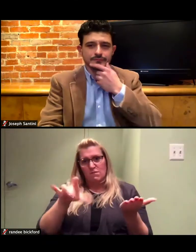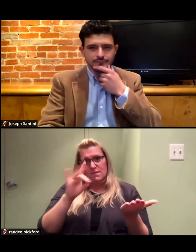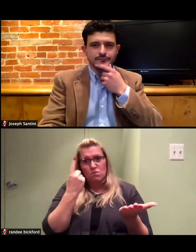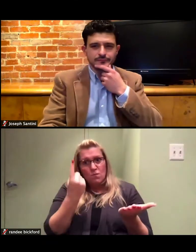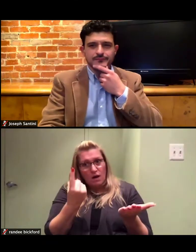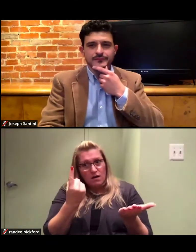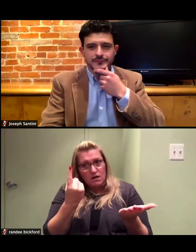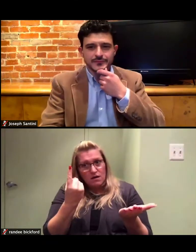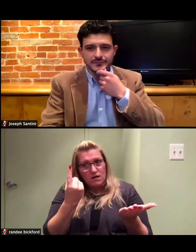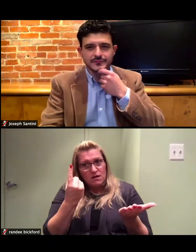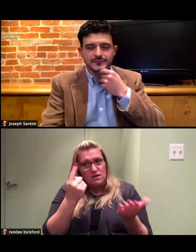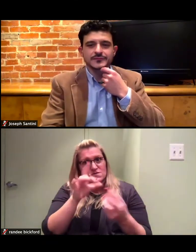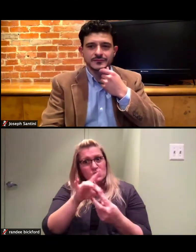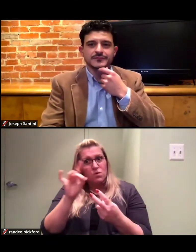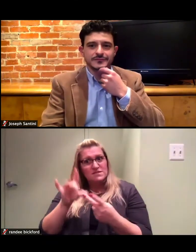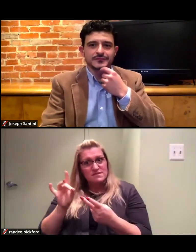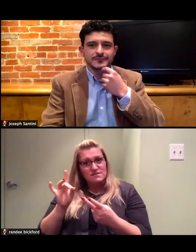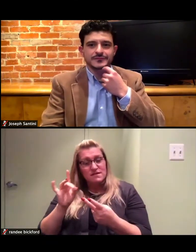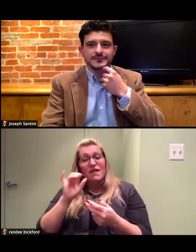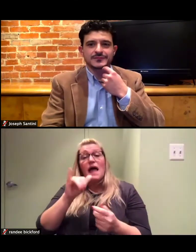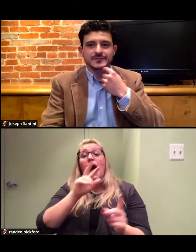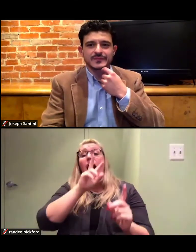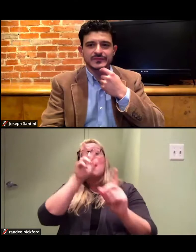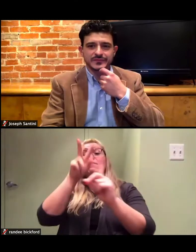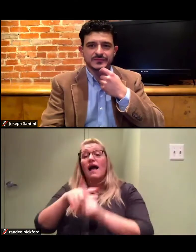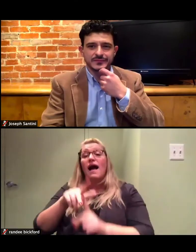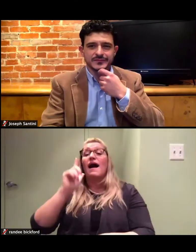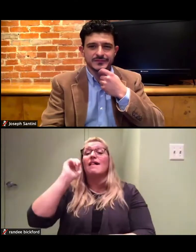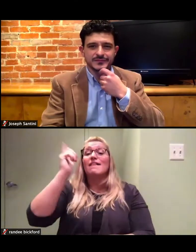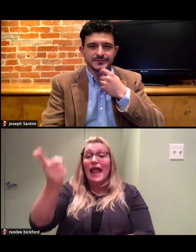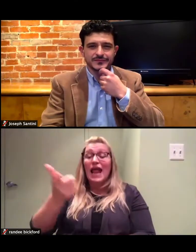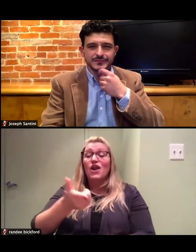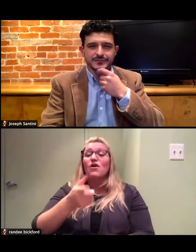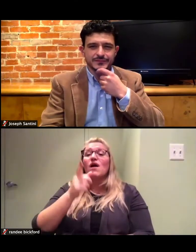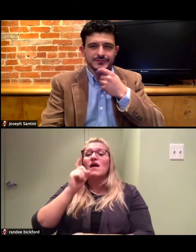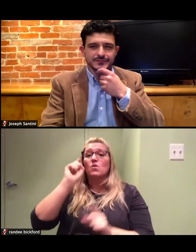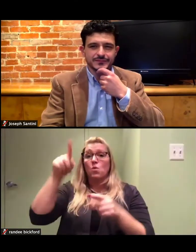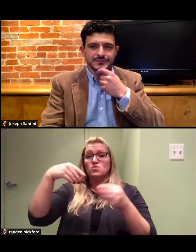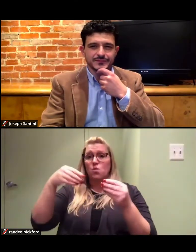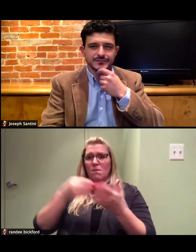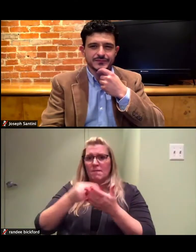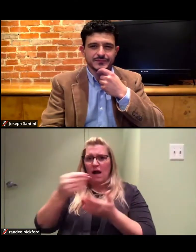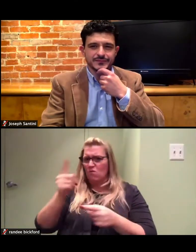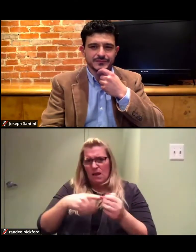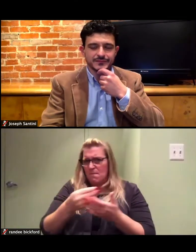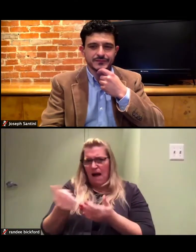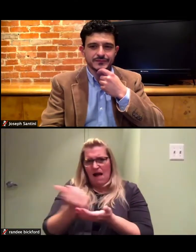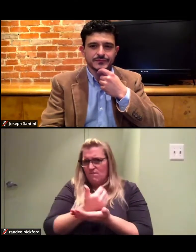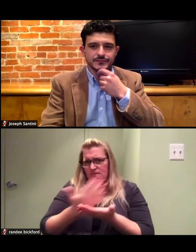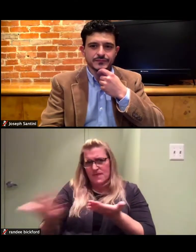or they want a ham and cheese sandwich and they have to pick one. So, if you give them two choices and they get to pick one